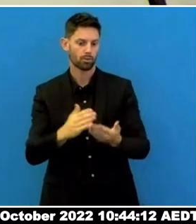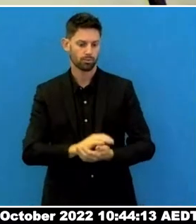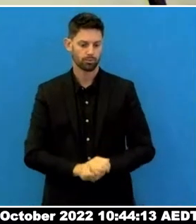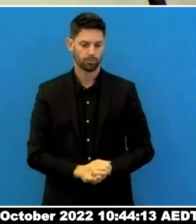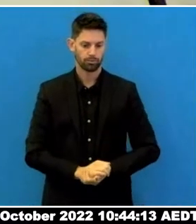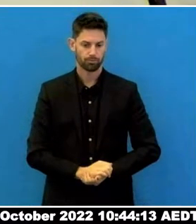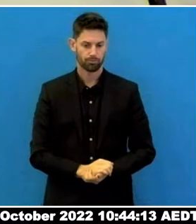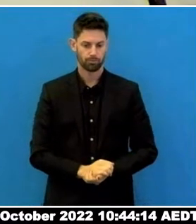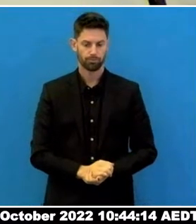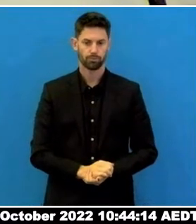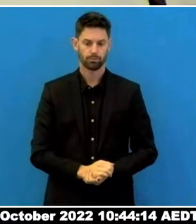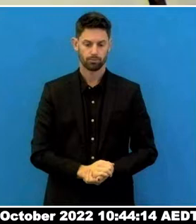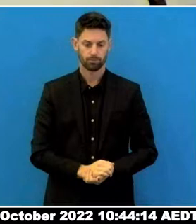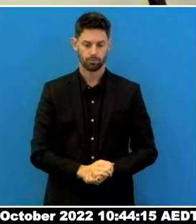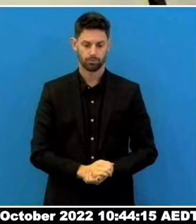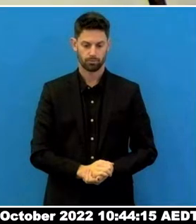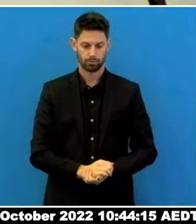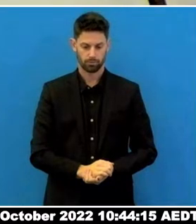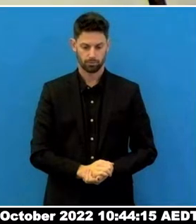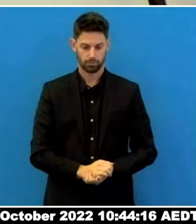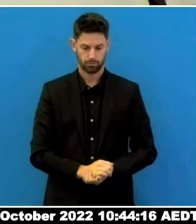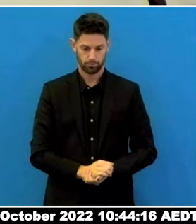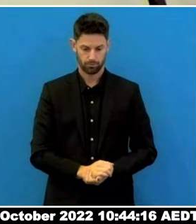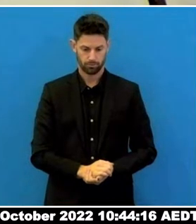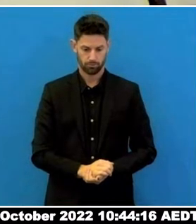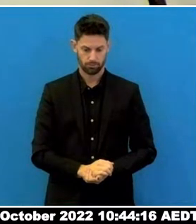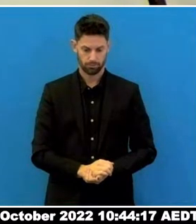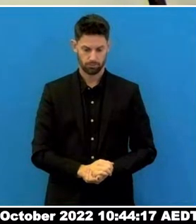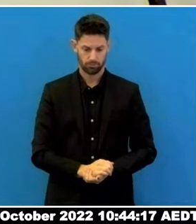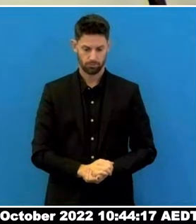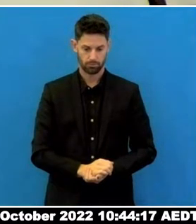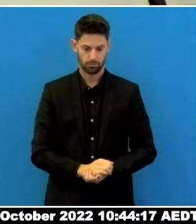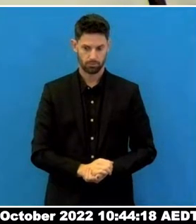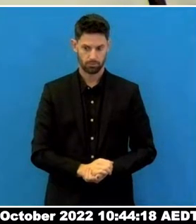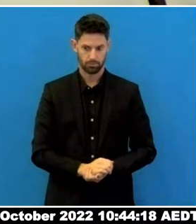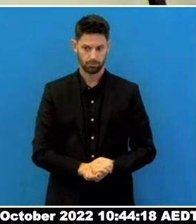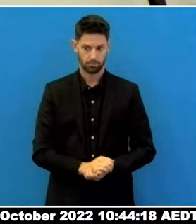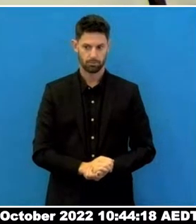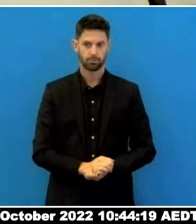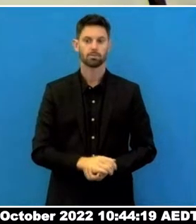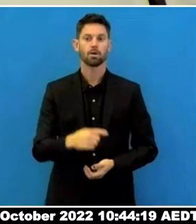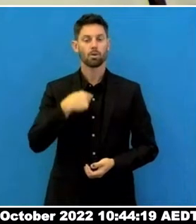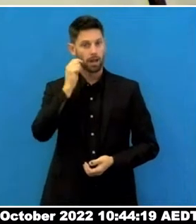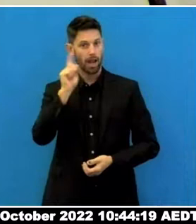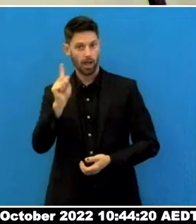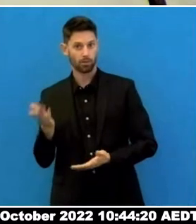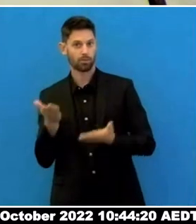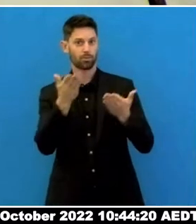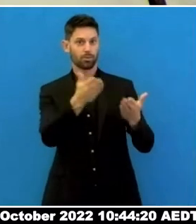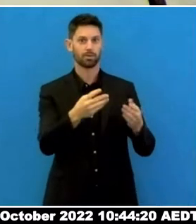We have done the affirmations. Yes, no, I was going to say I will ask Ms Eastman now ask you some questions. Thank you.